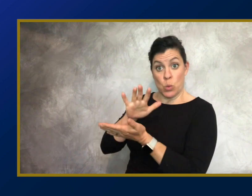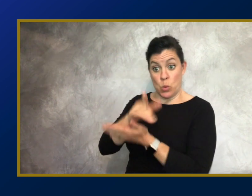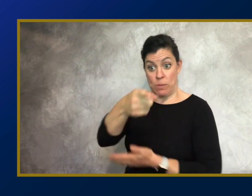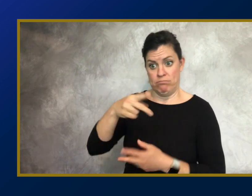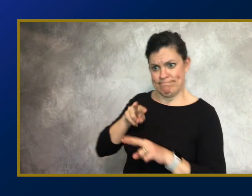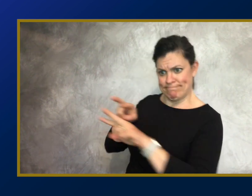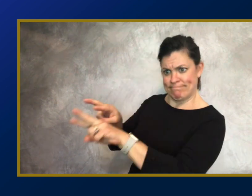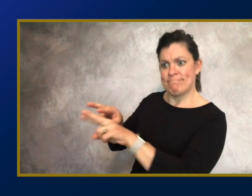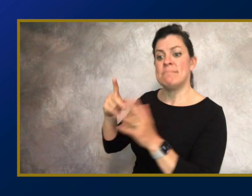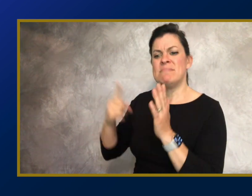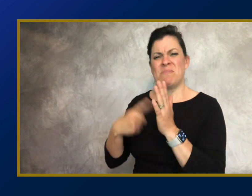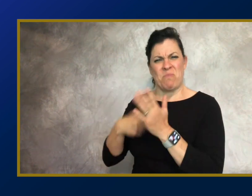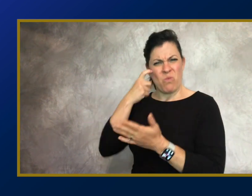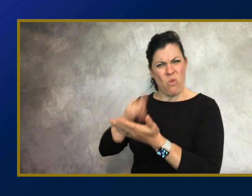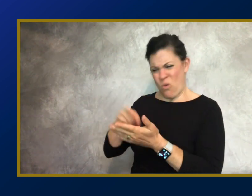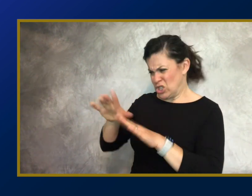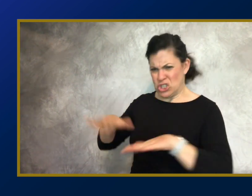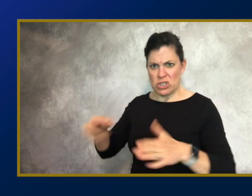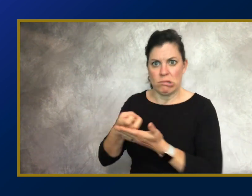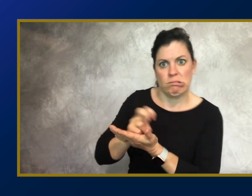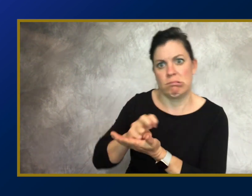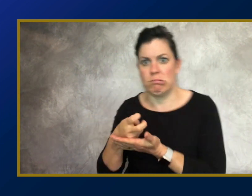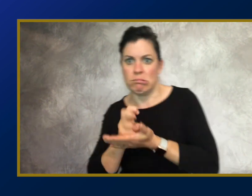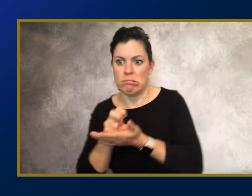They're sitting. They're trying to pay attention but they're squirming in their seats.